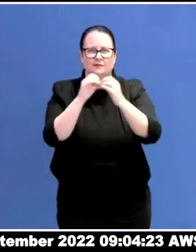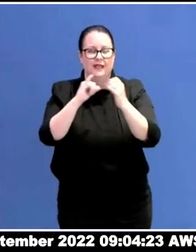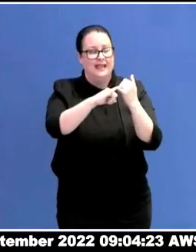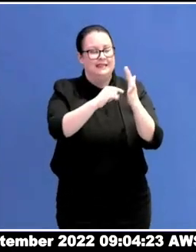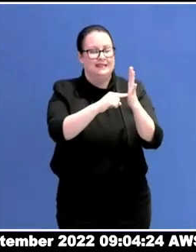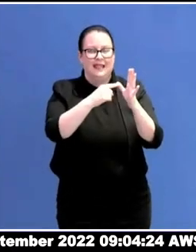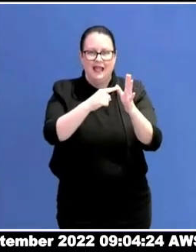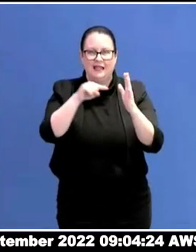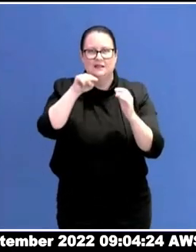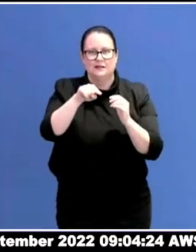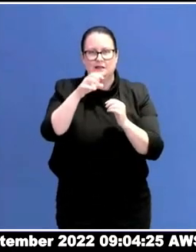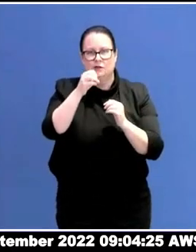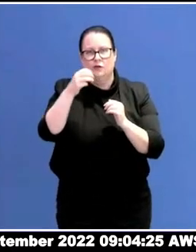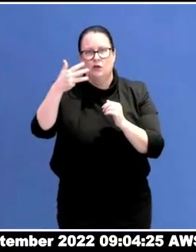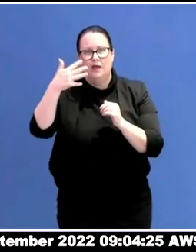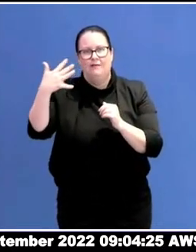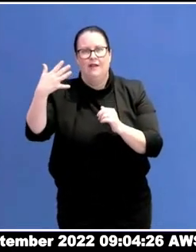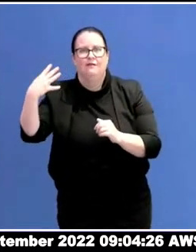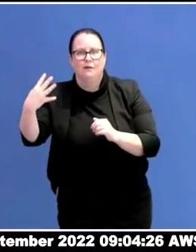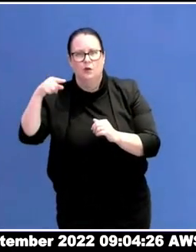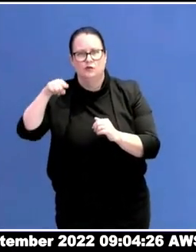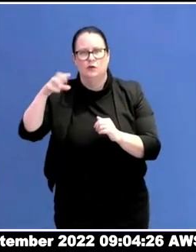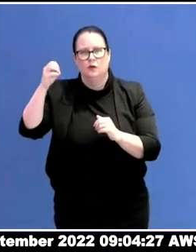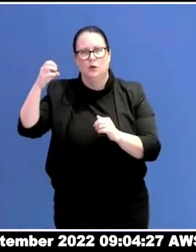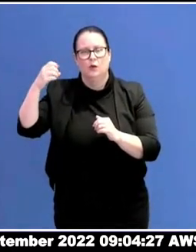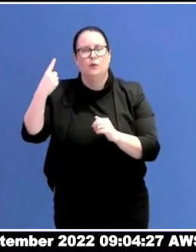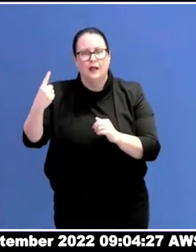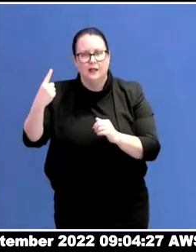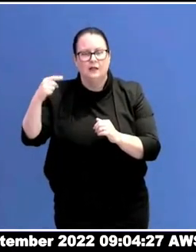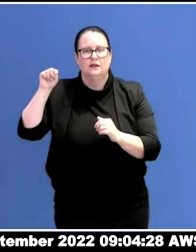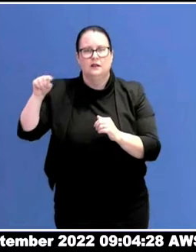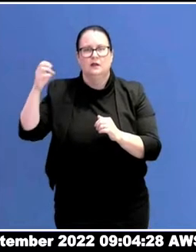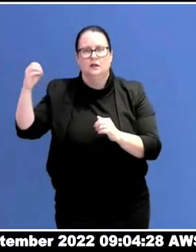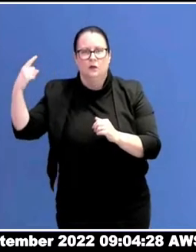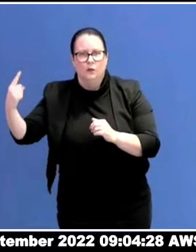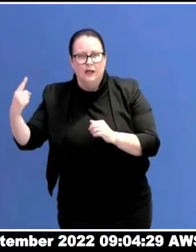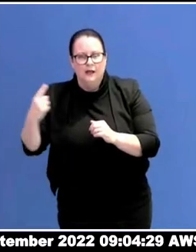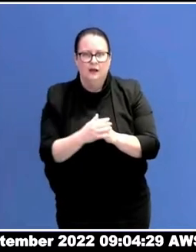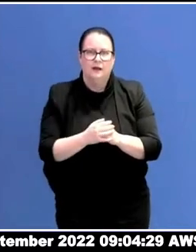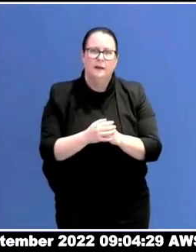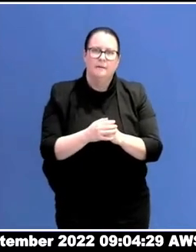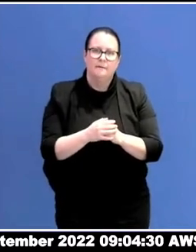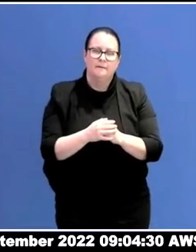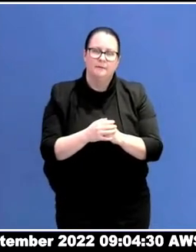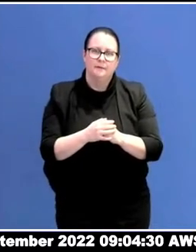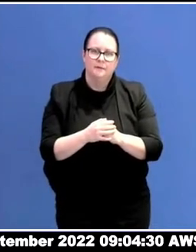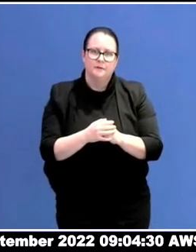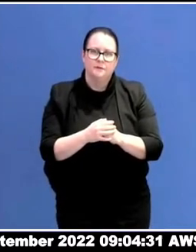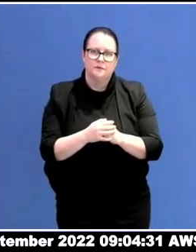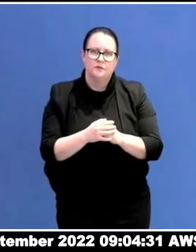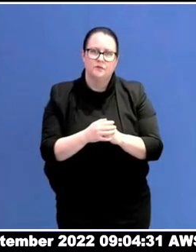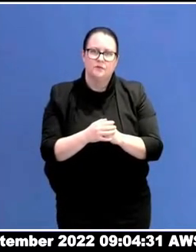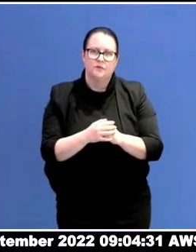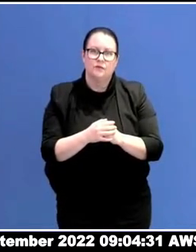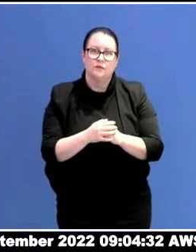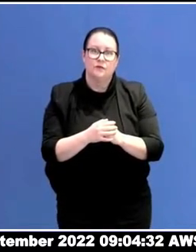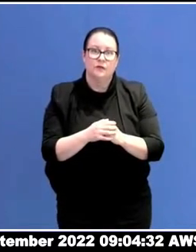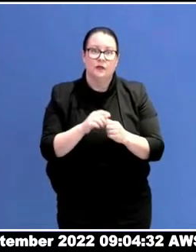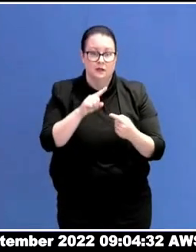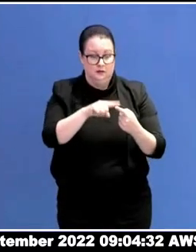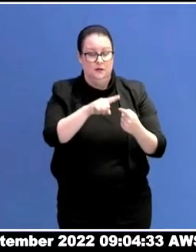STAT.0594.0001.0001. In addition, Ms Barney made a previous statement